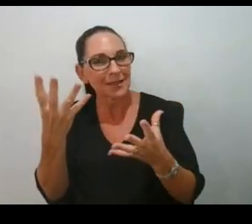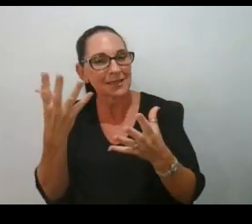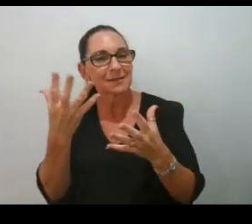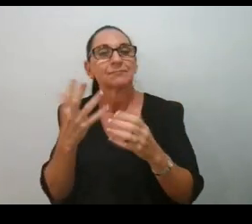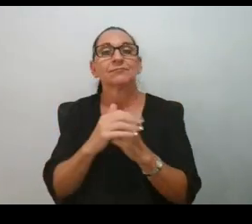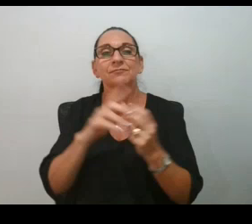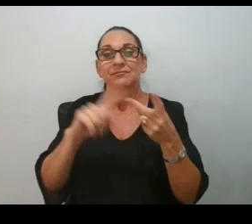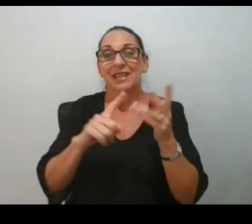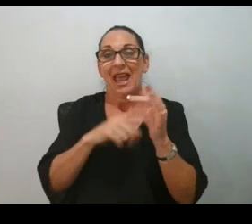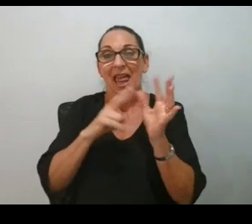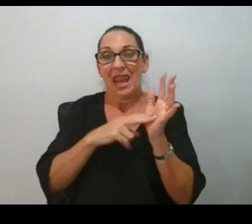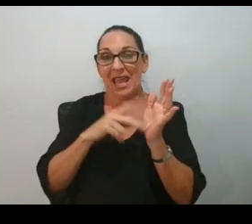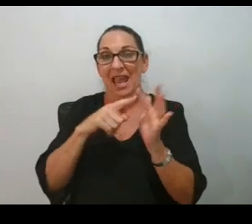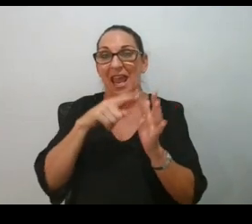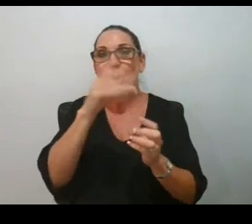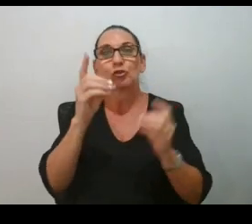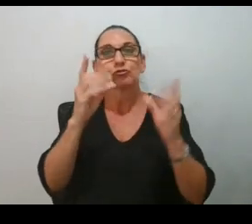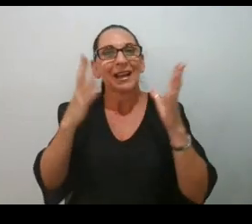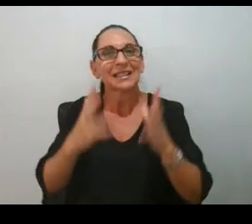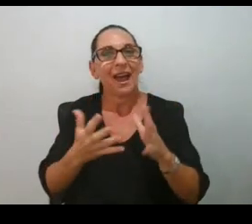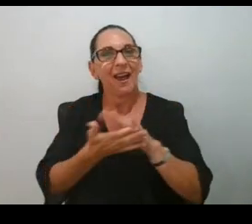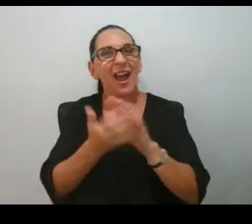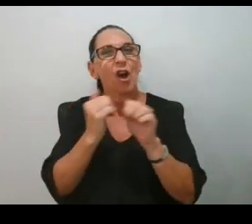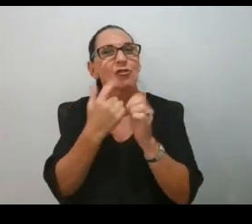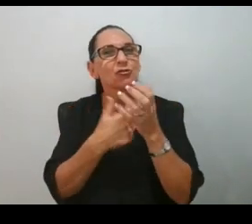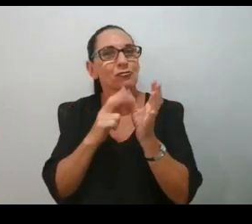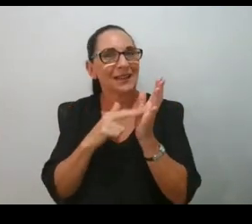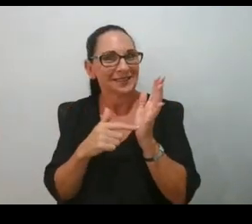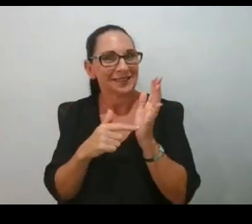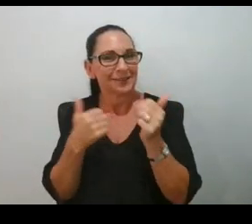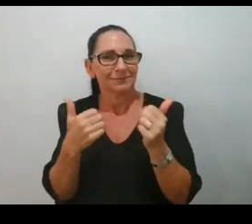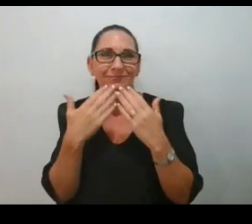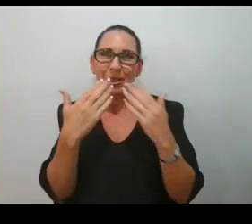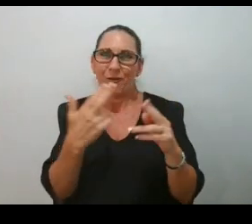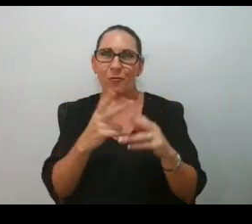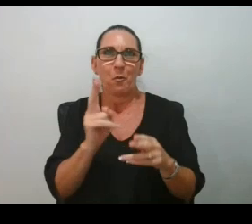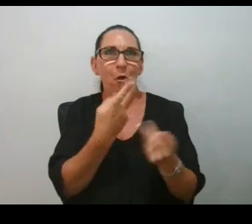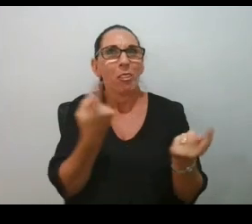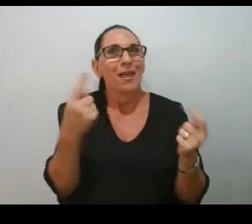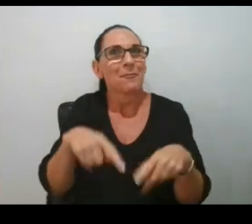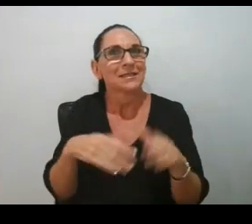you both and thank you so much for giving your time to present today before we kick off with